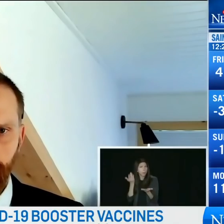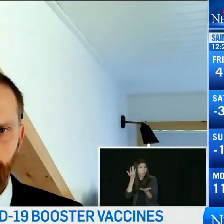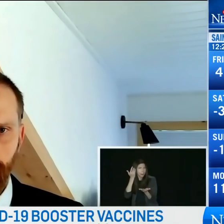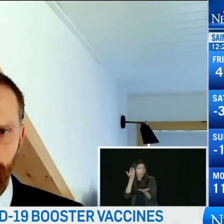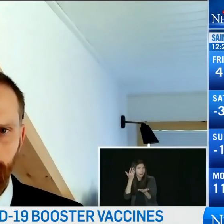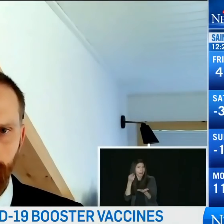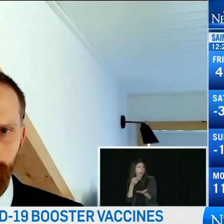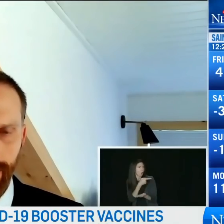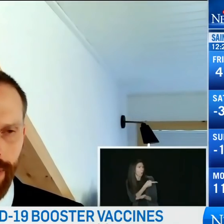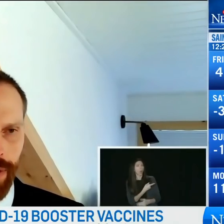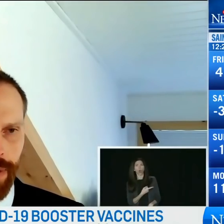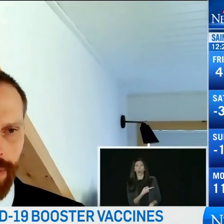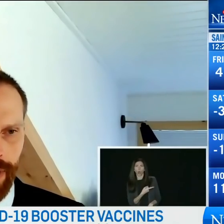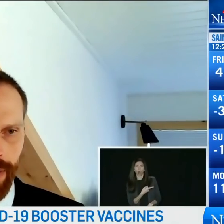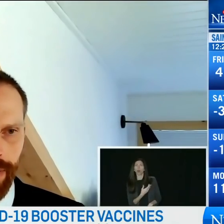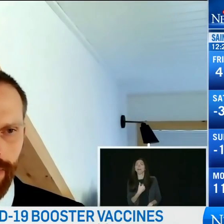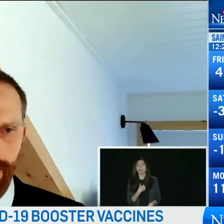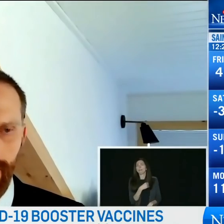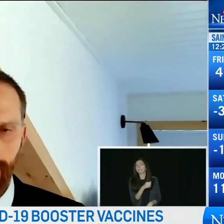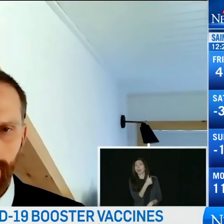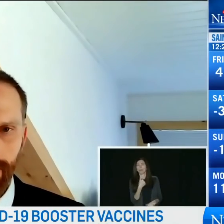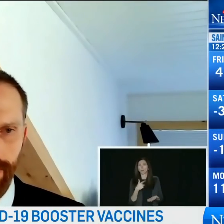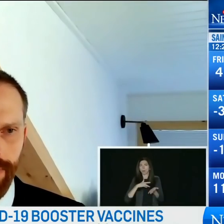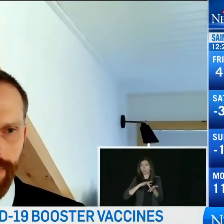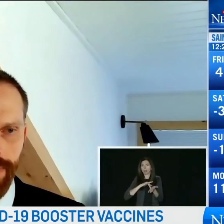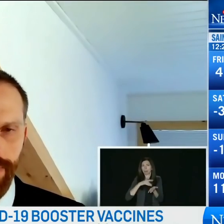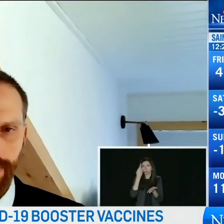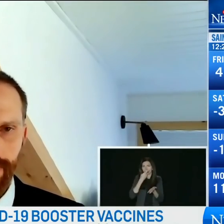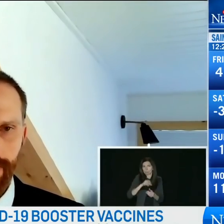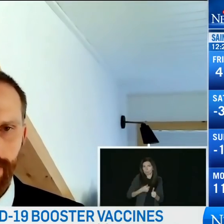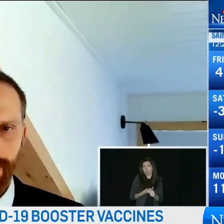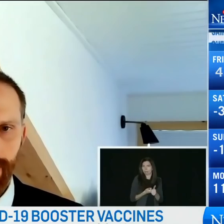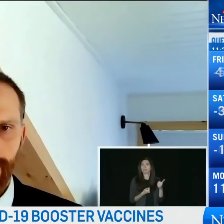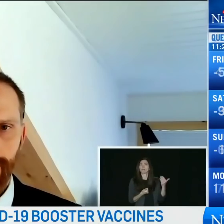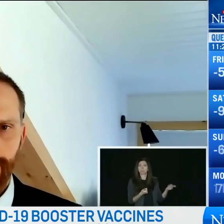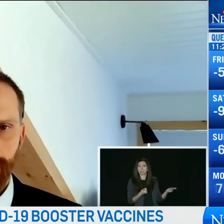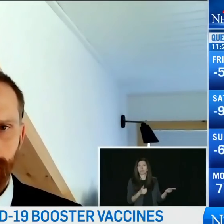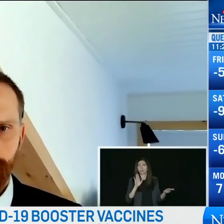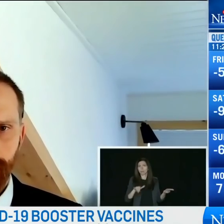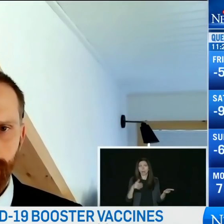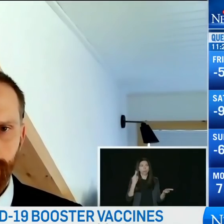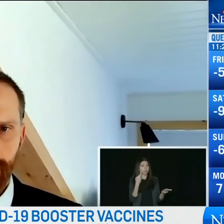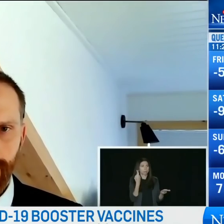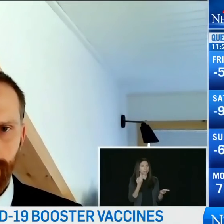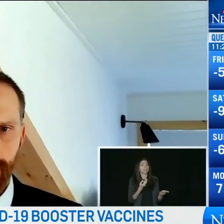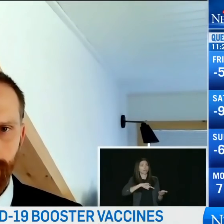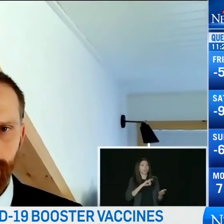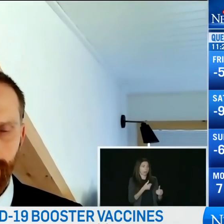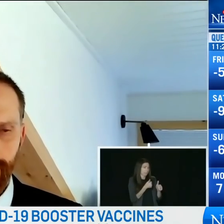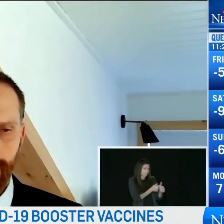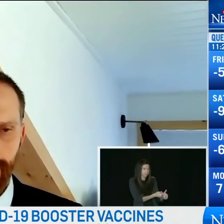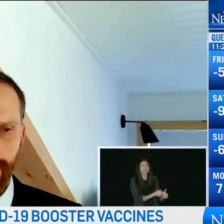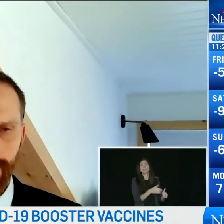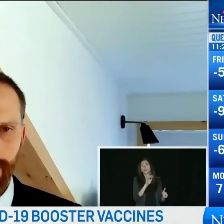HAVE FIFTY AND OLDER, THEY HAVE INCREASED RATES OF UNDERLYING MEDICAL CONDITIONS AS WELL WHICH IS PART OF WHAT GROUPS THEM